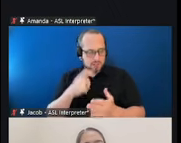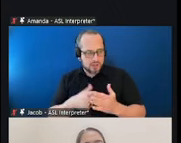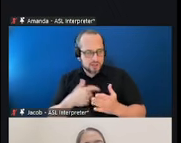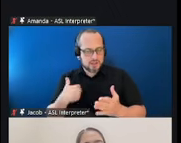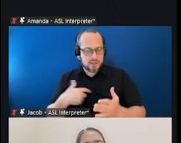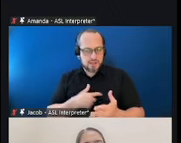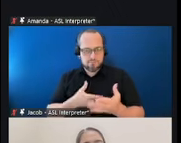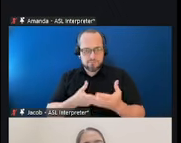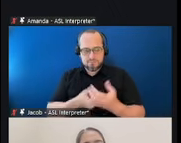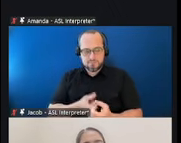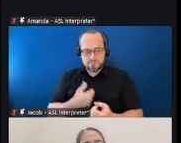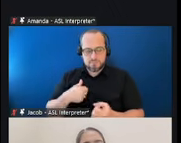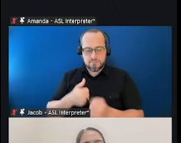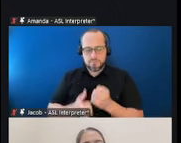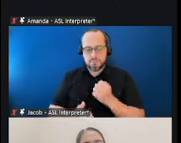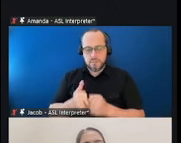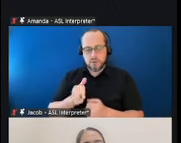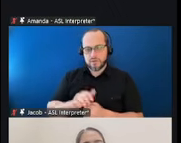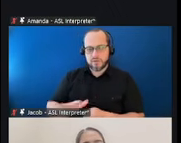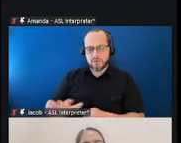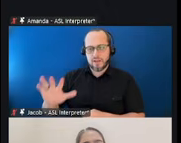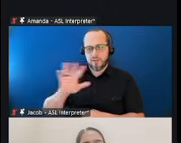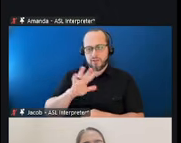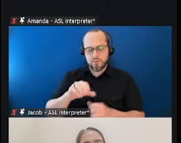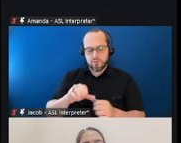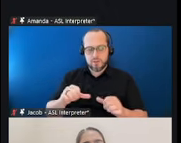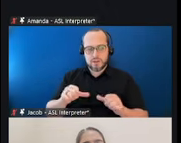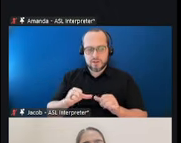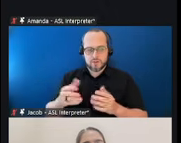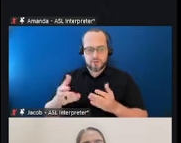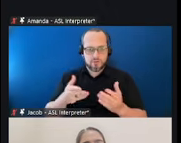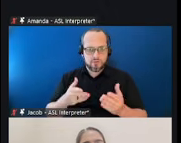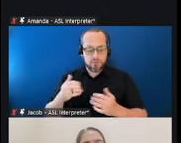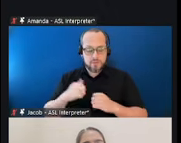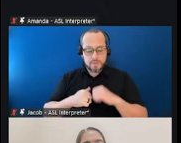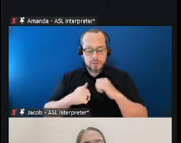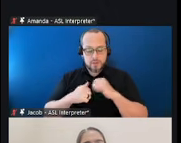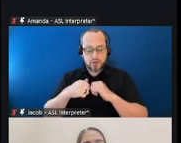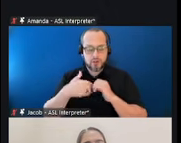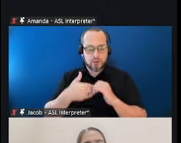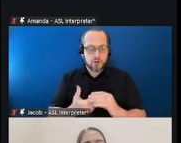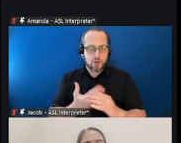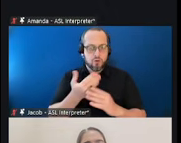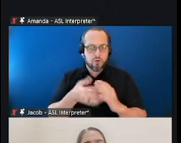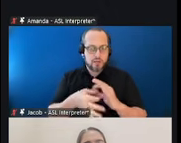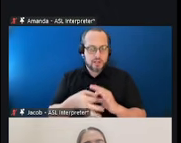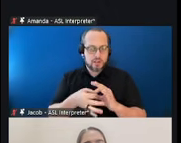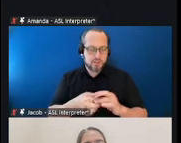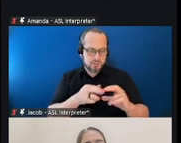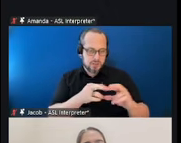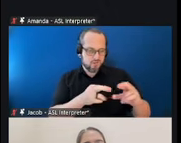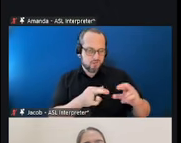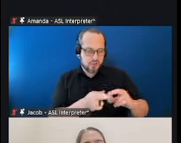area that we're serving. Uh and we're building new relationships in uh region 2 where Trillium does